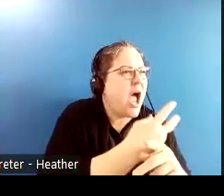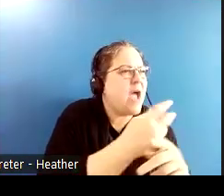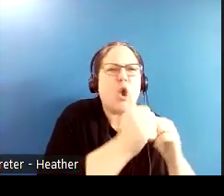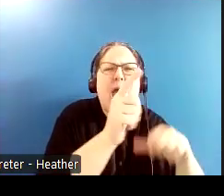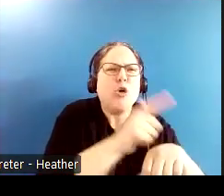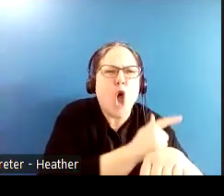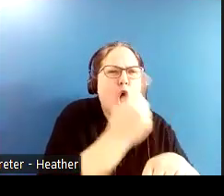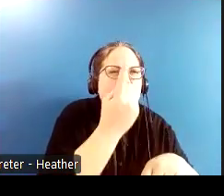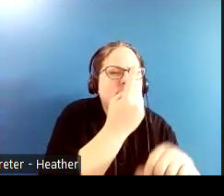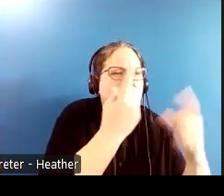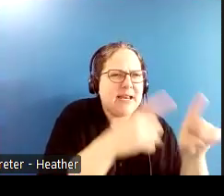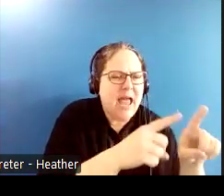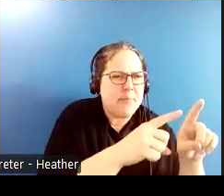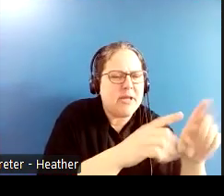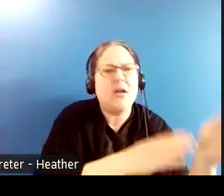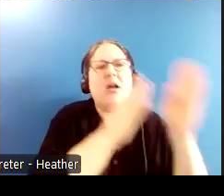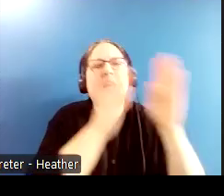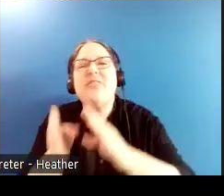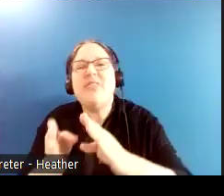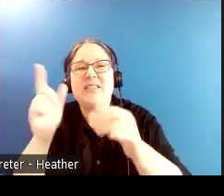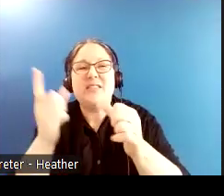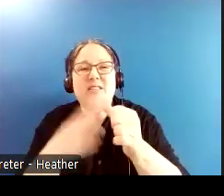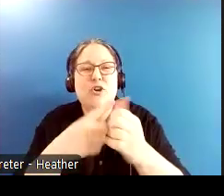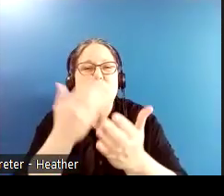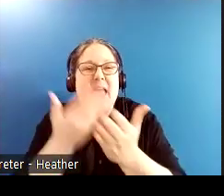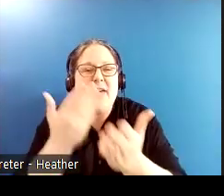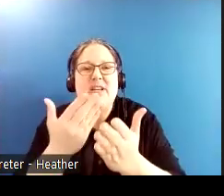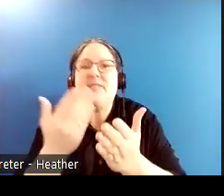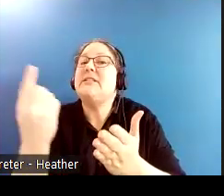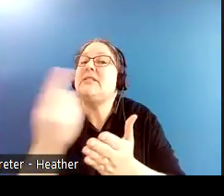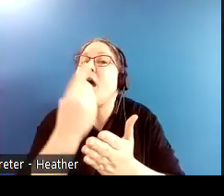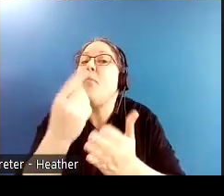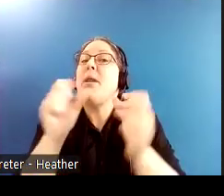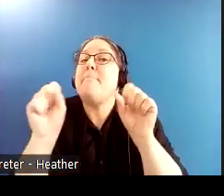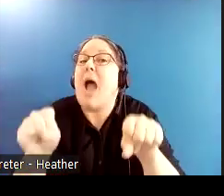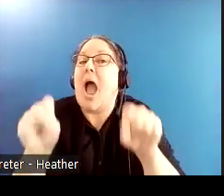had been since something happened. This is our first piece of evidence of someone possibly uh